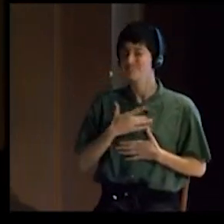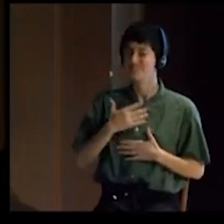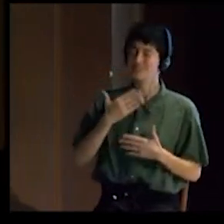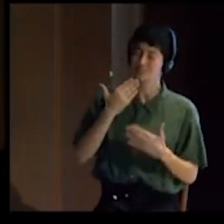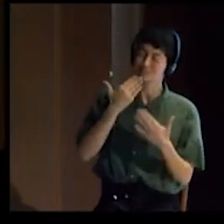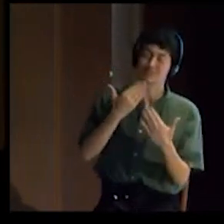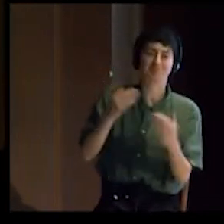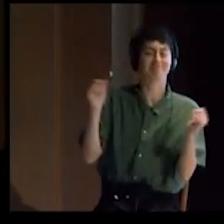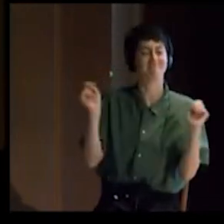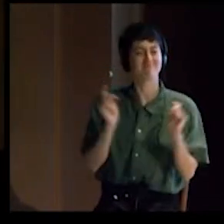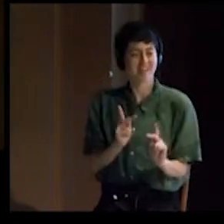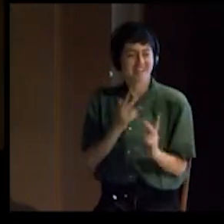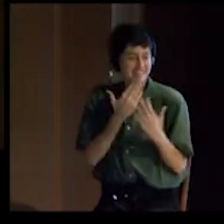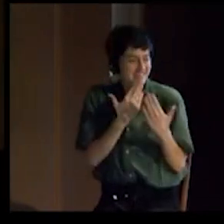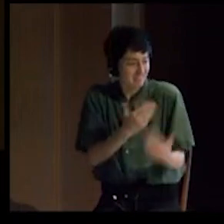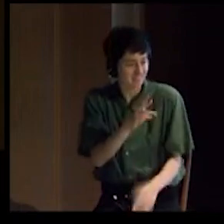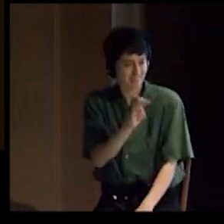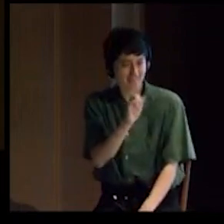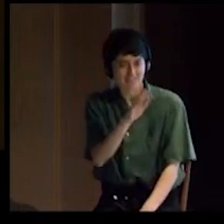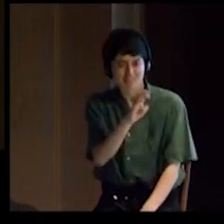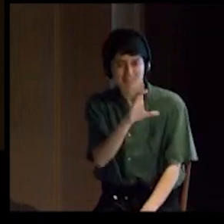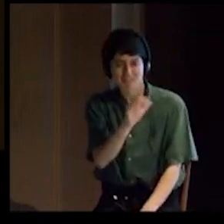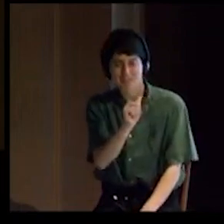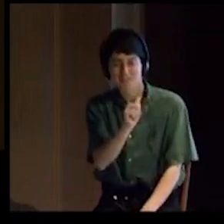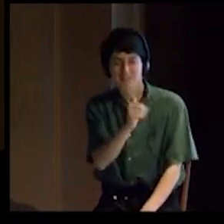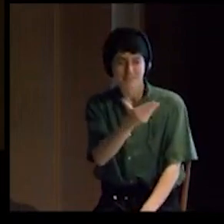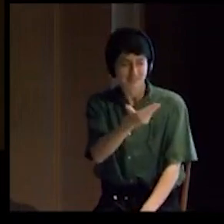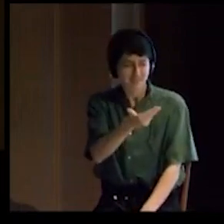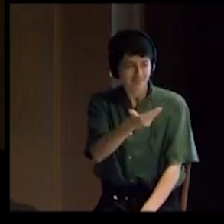And it's wonderful to come here, see familiar faces.